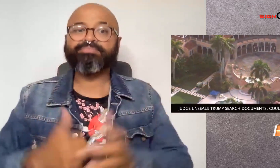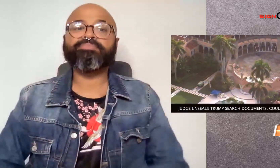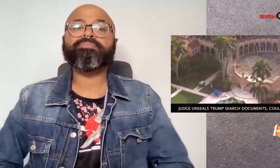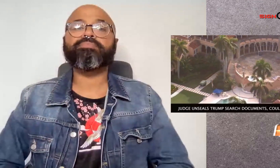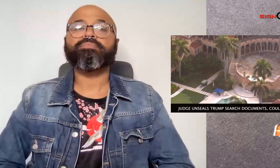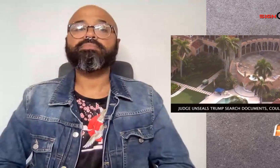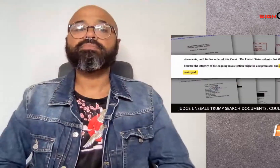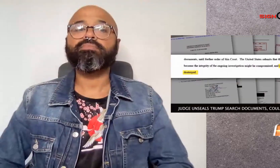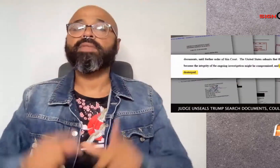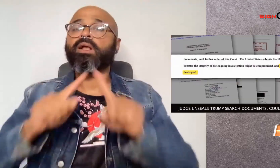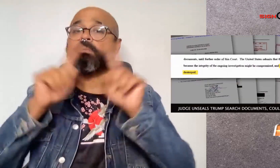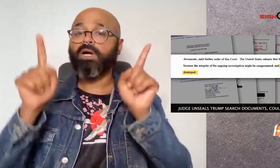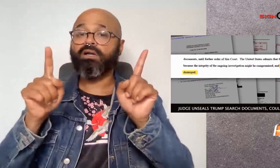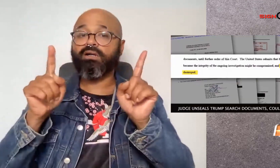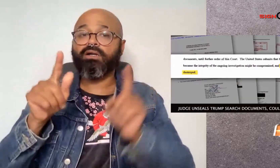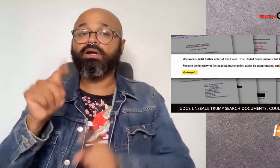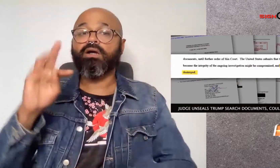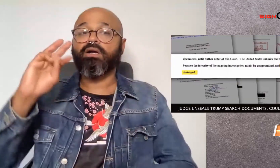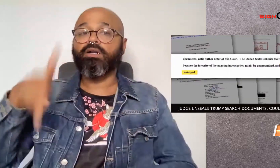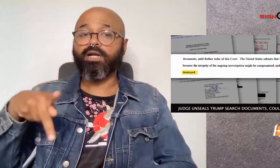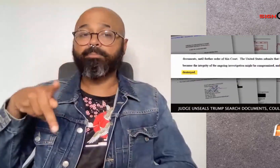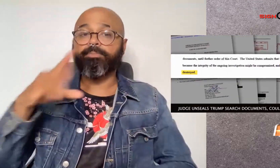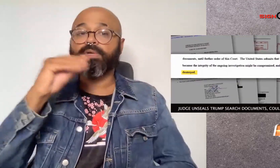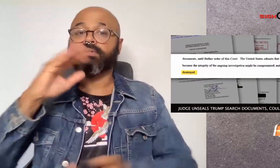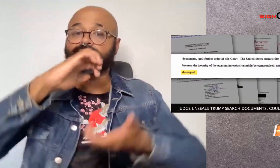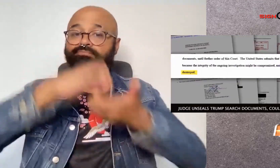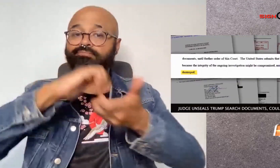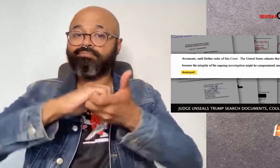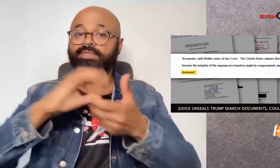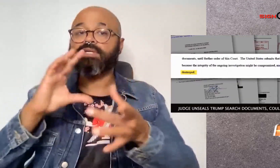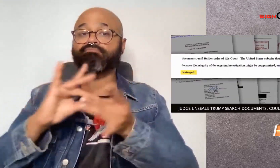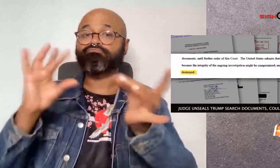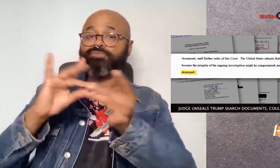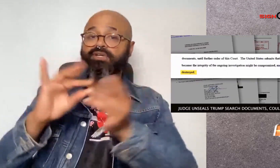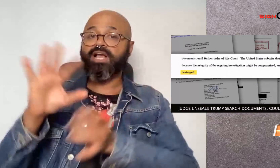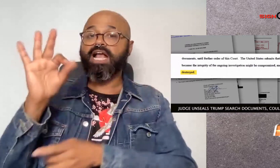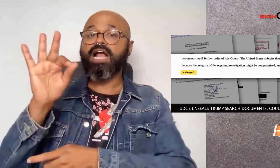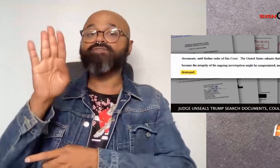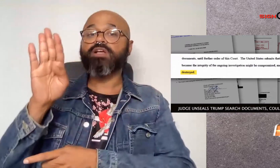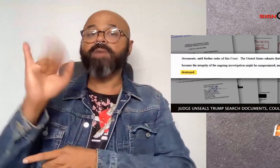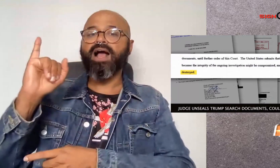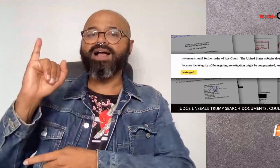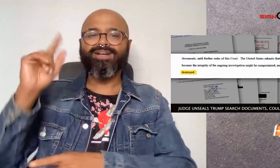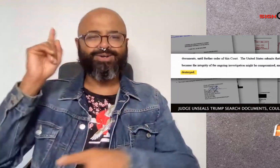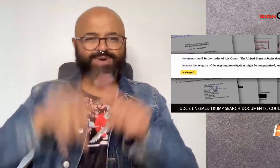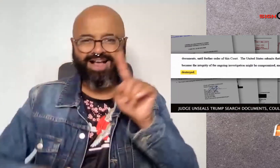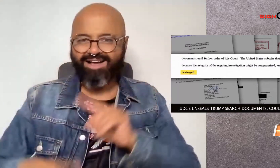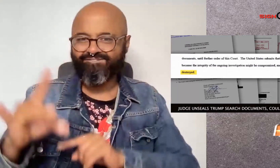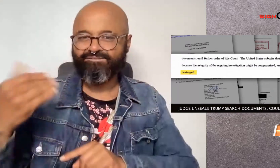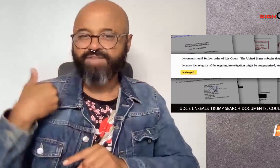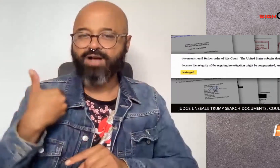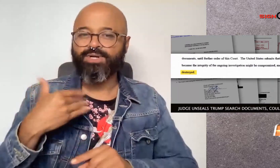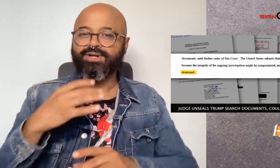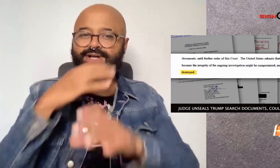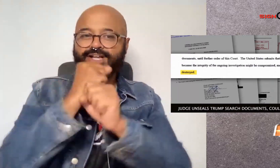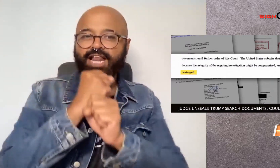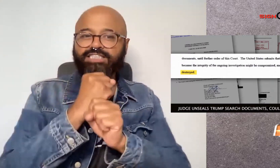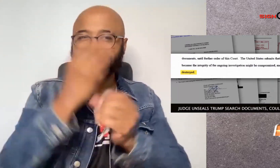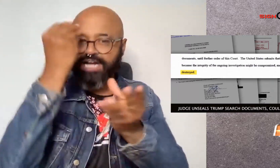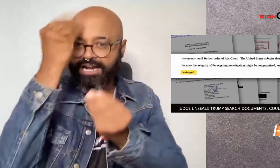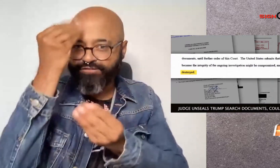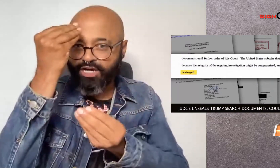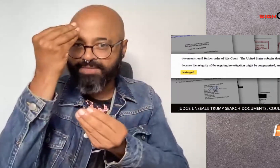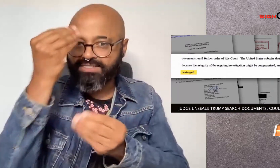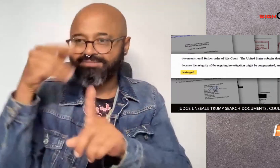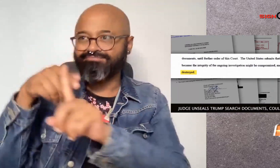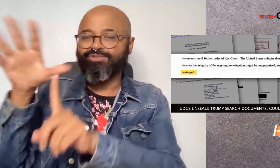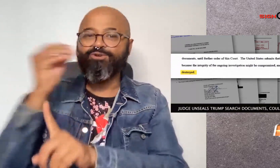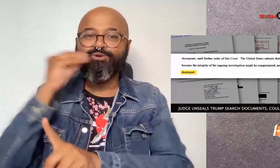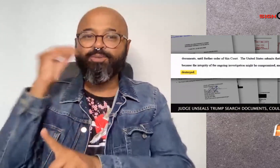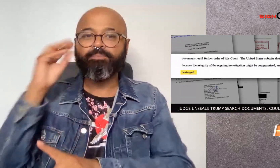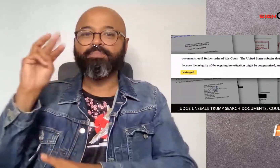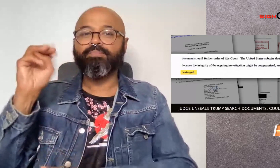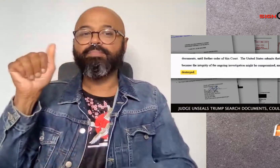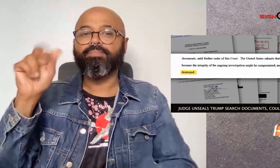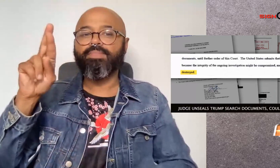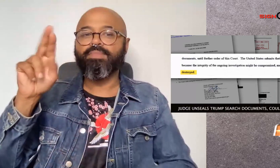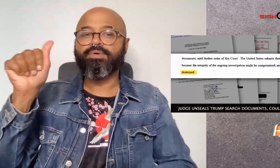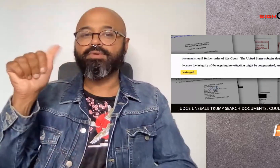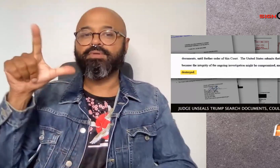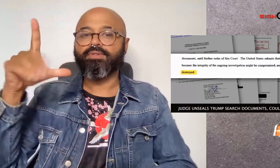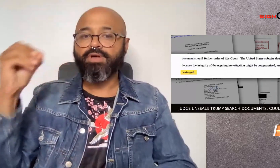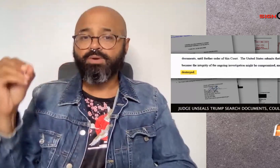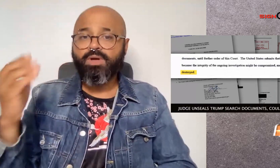of evidence but Trump and his allies say the FBI could not have found classified information